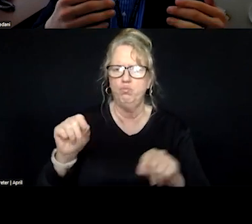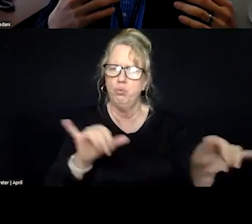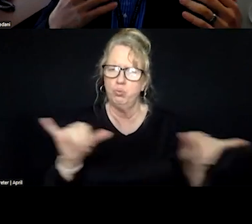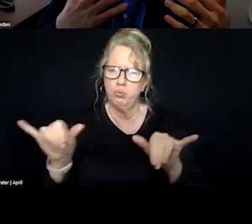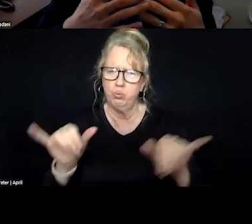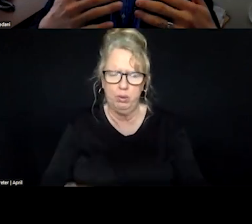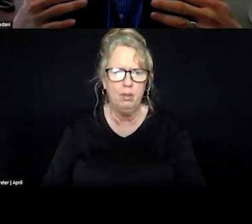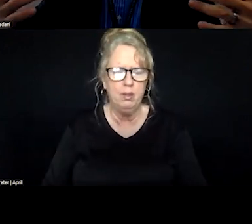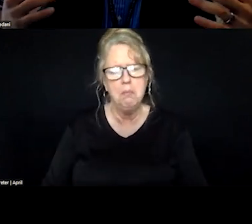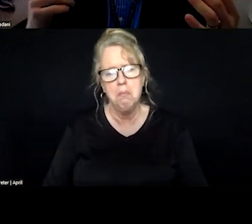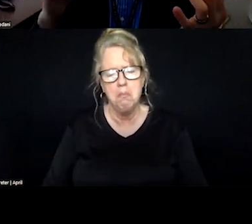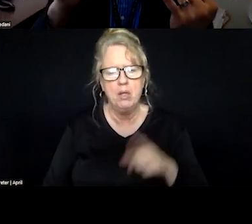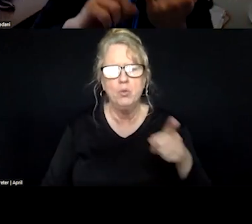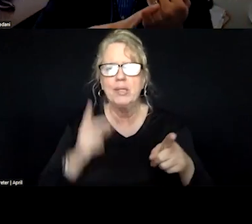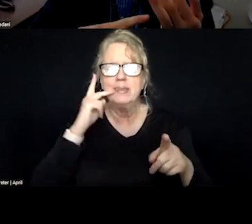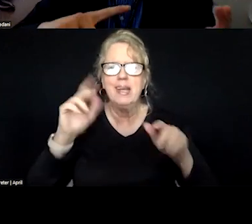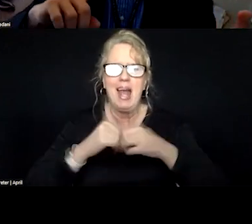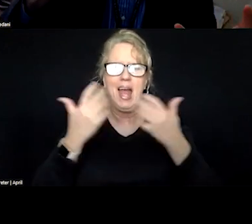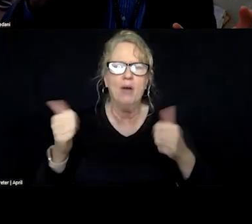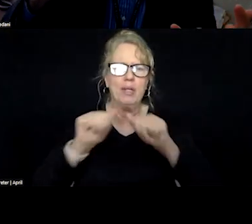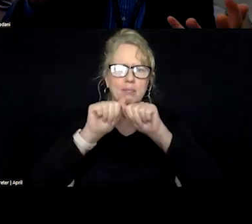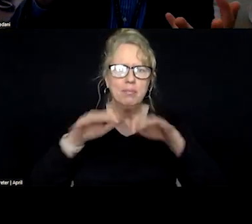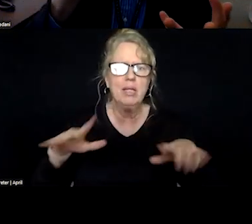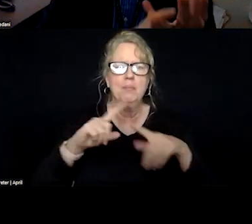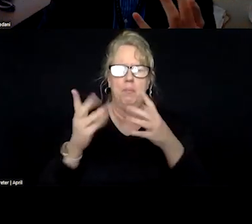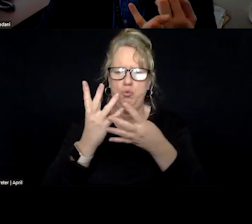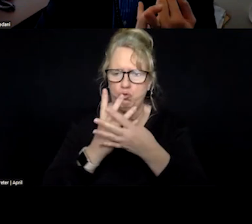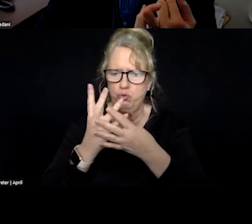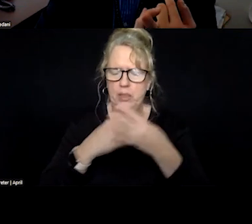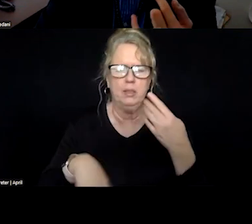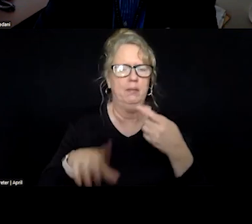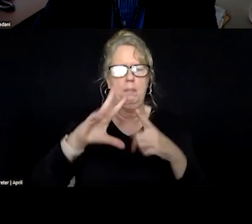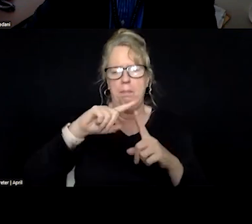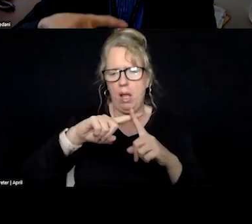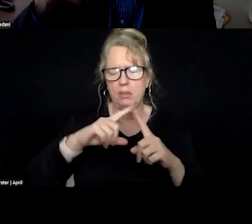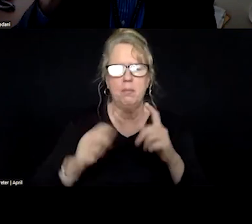YOU CAN SEE HOW THAT CASCADES. MOST PEOPLE ARE GETTING SCREEN SXD IF IT IS POSITIVE, THEY ARE GETTING A RISK ASSESSMENT.